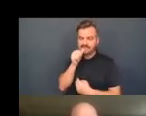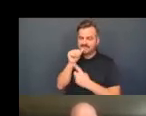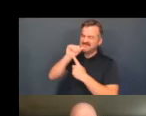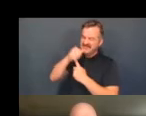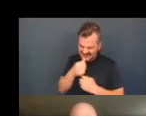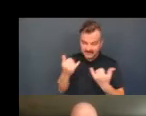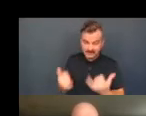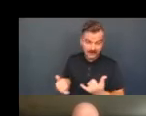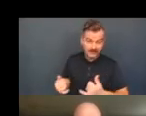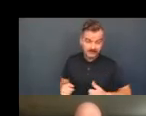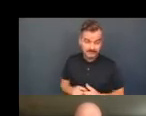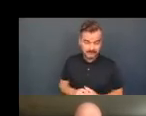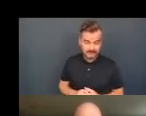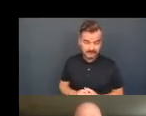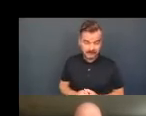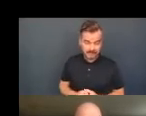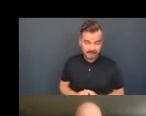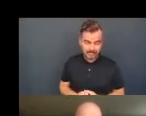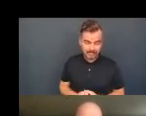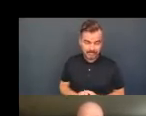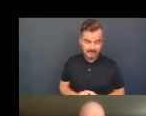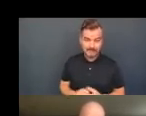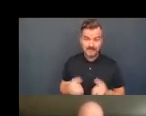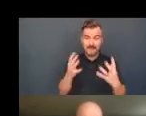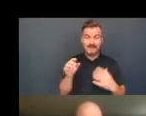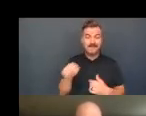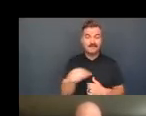all along. 16:15:30 Many of these groups that have already